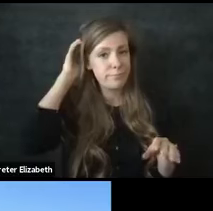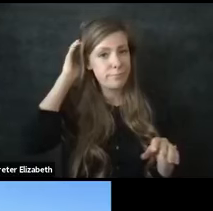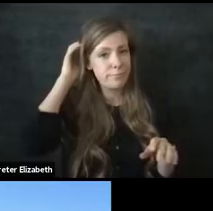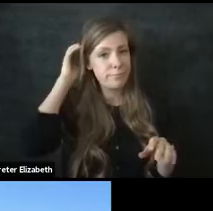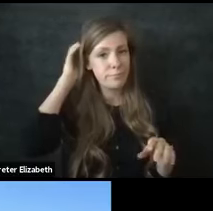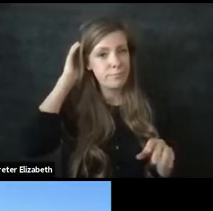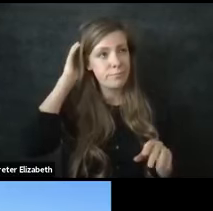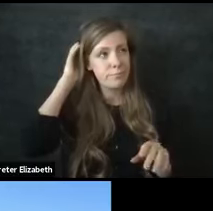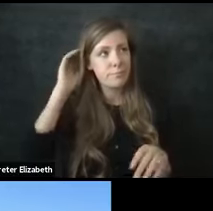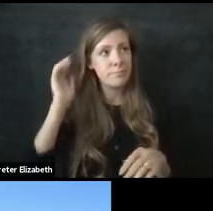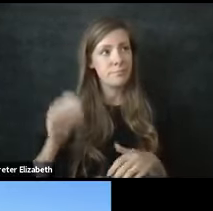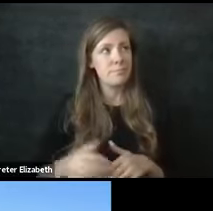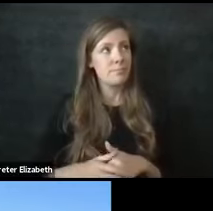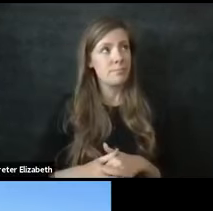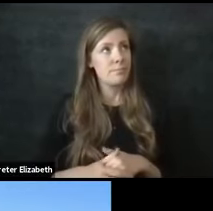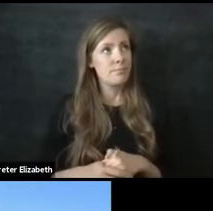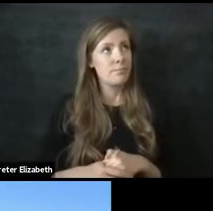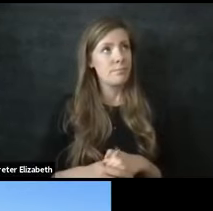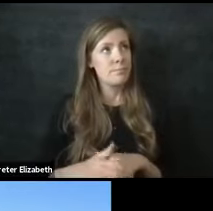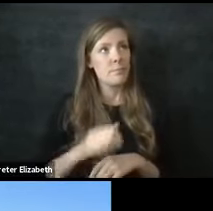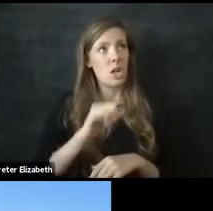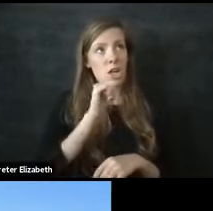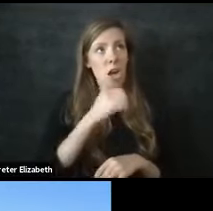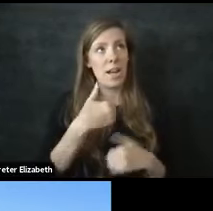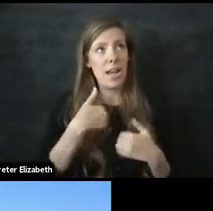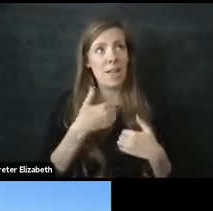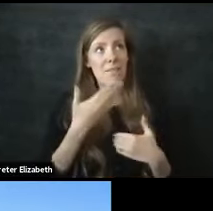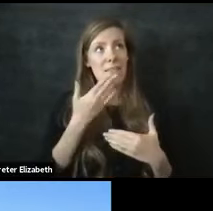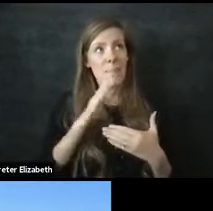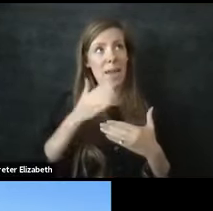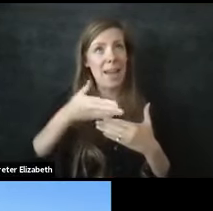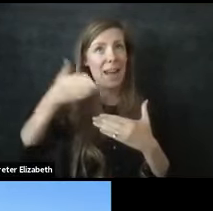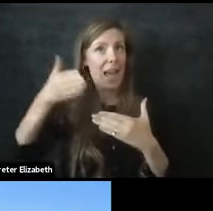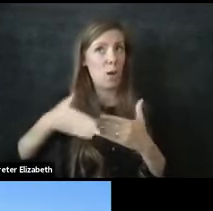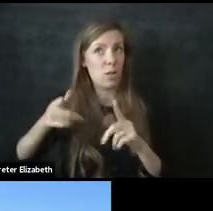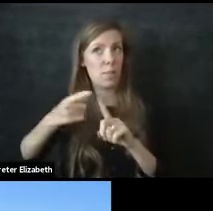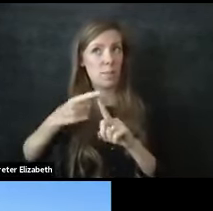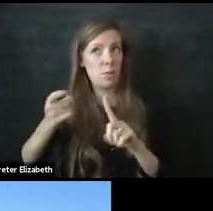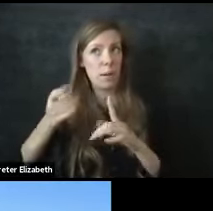not having the bad outcomes from COVID, even though, as we just heard from our